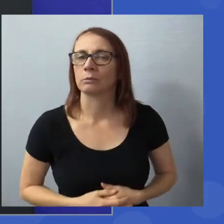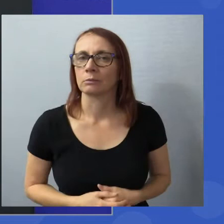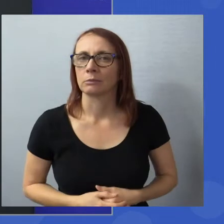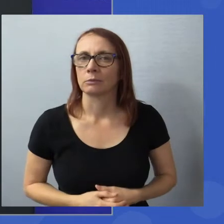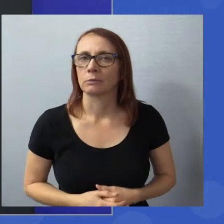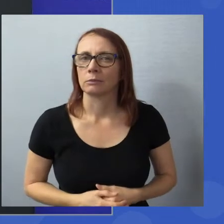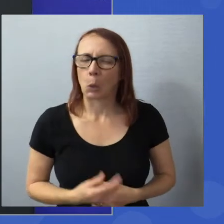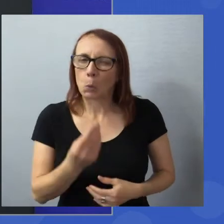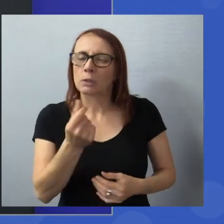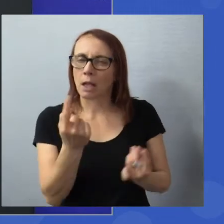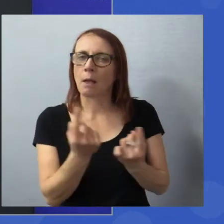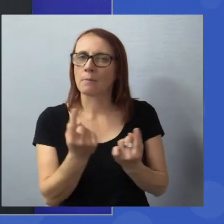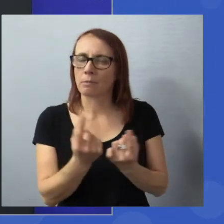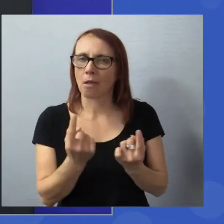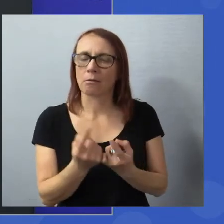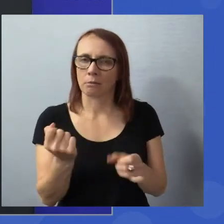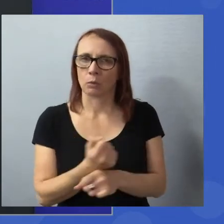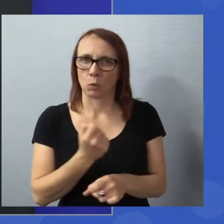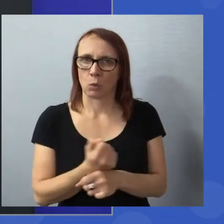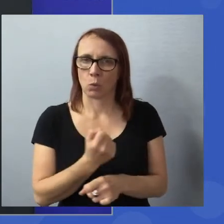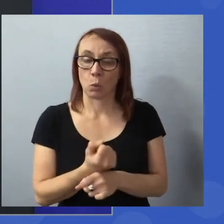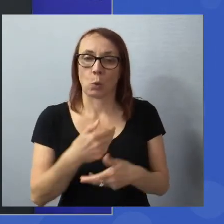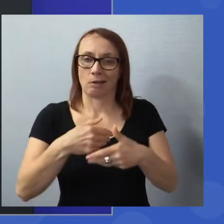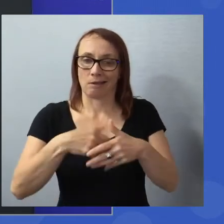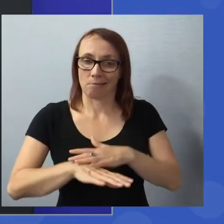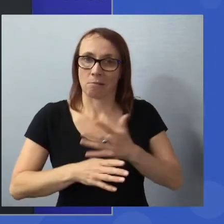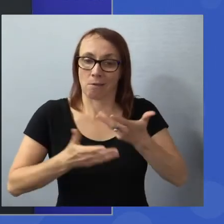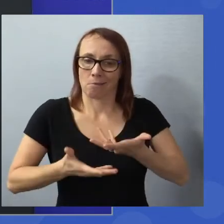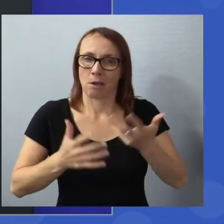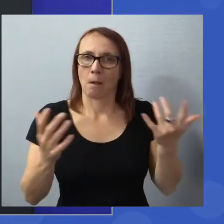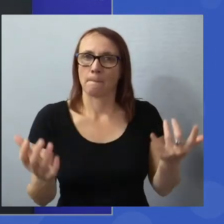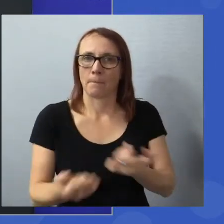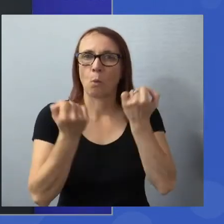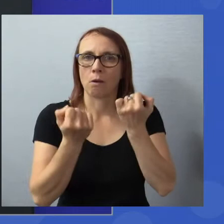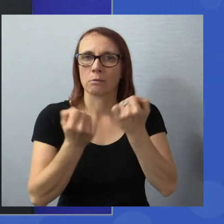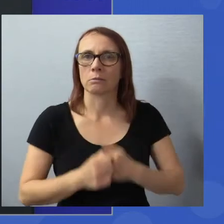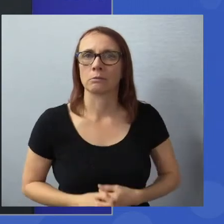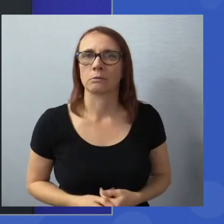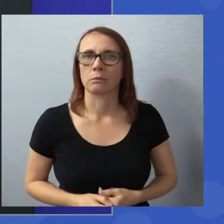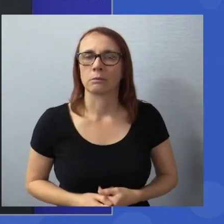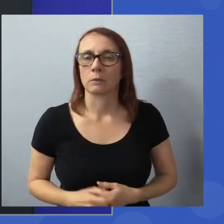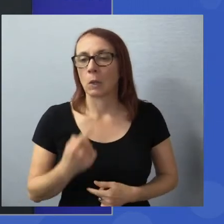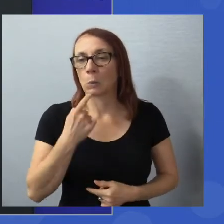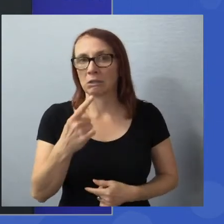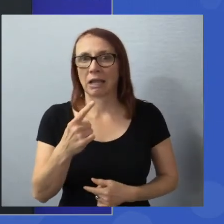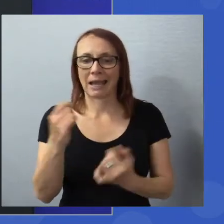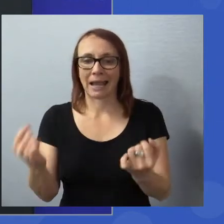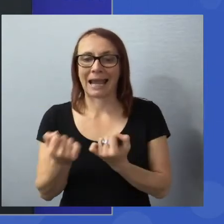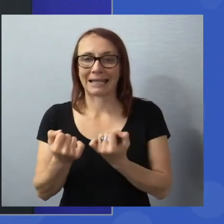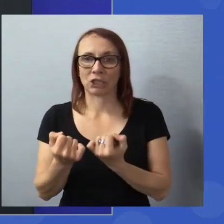are things that can be done even within existing powers even if we see that broadly energy is reserved that what goes rates are reserved